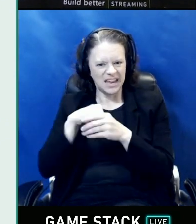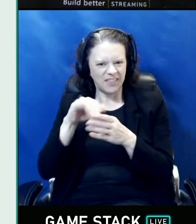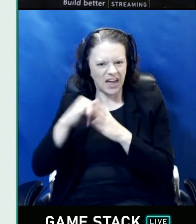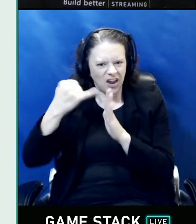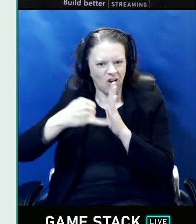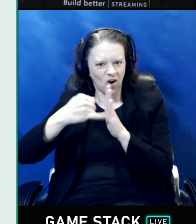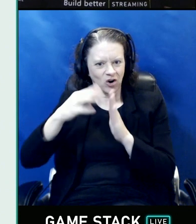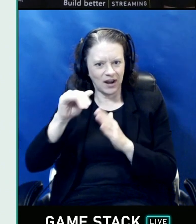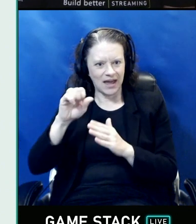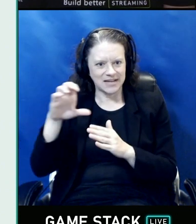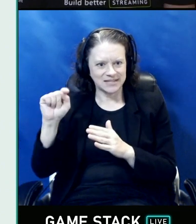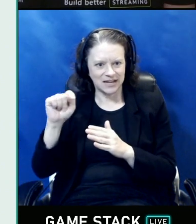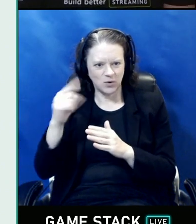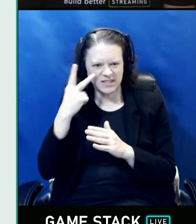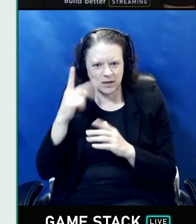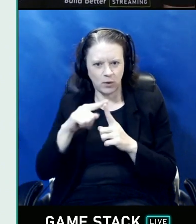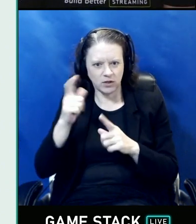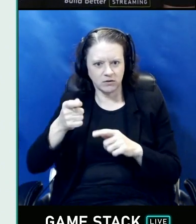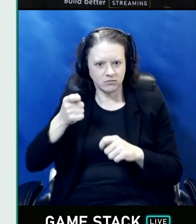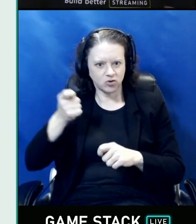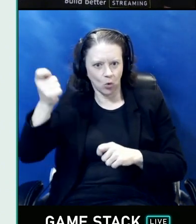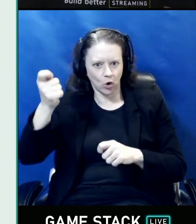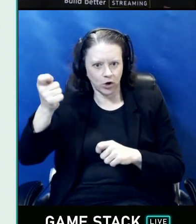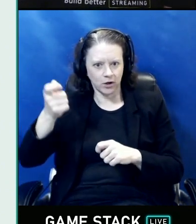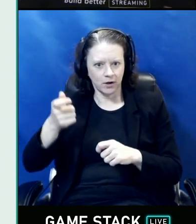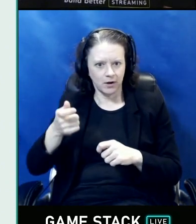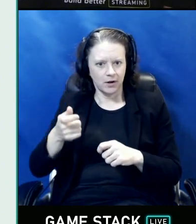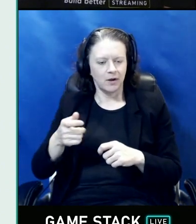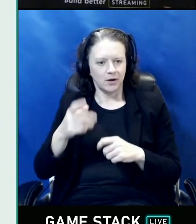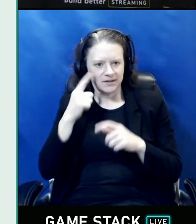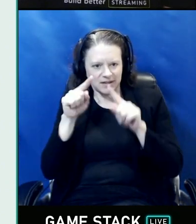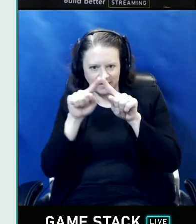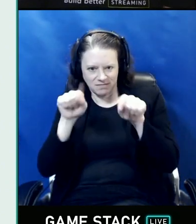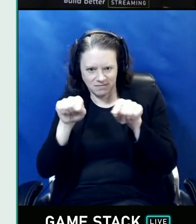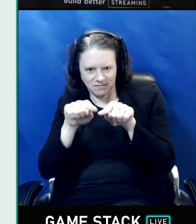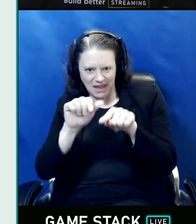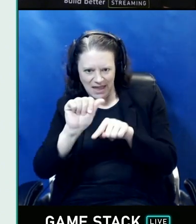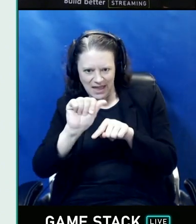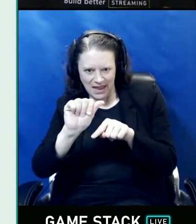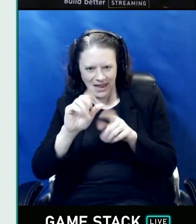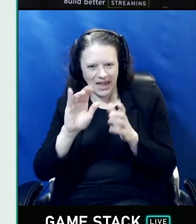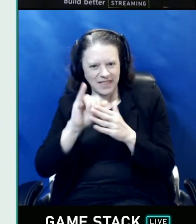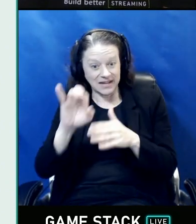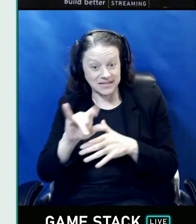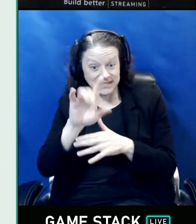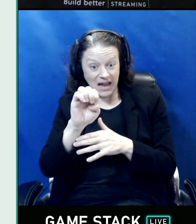enabled two things. It enabled us to style it so it fit best in with that Minecraft Dungeon's branding,